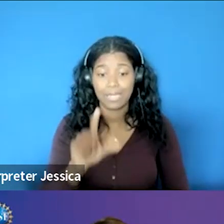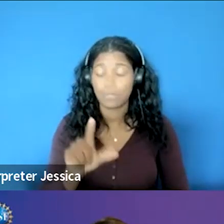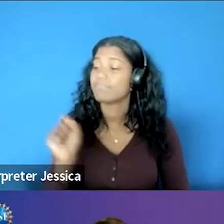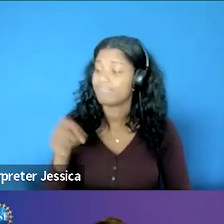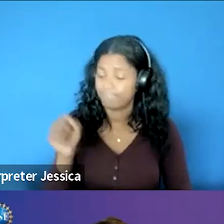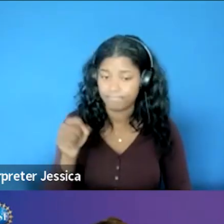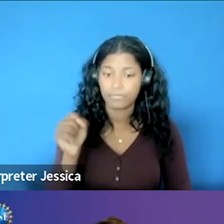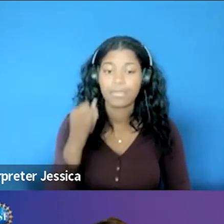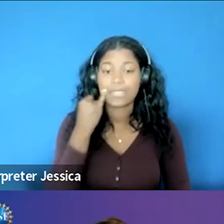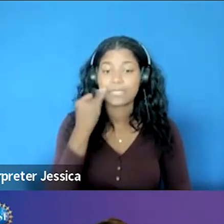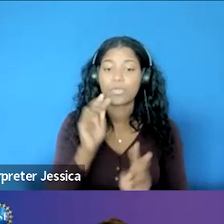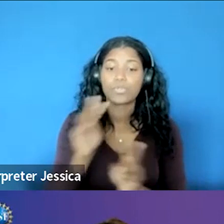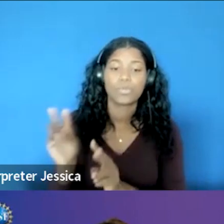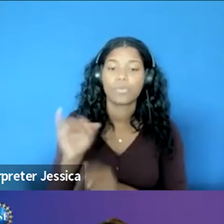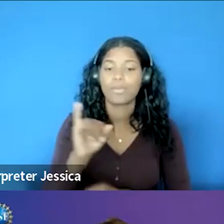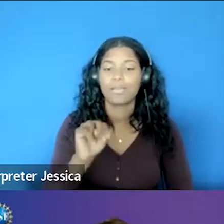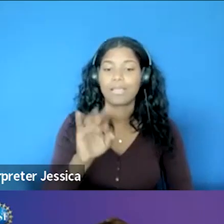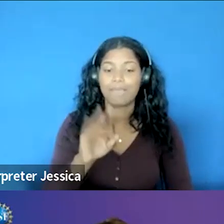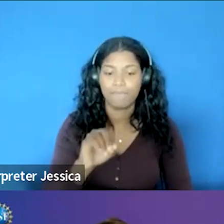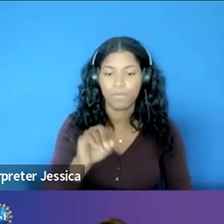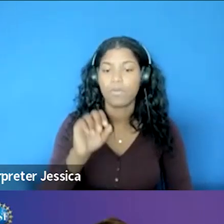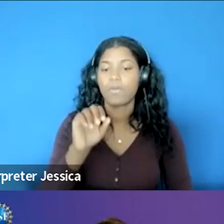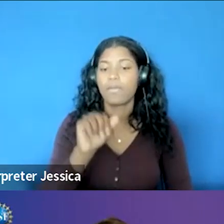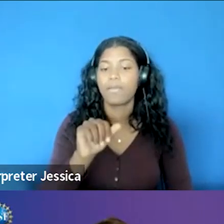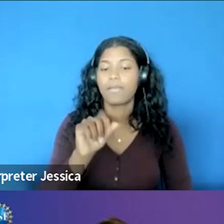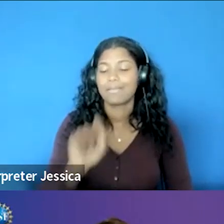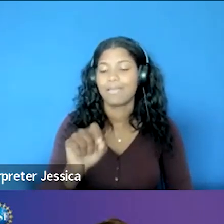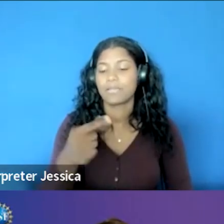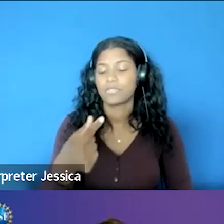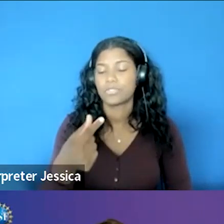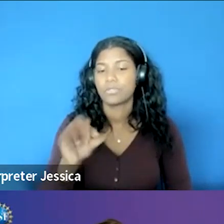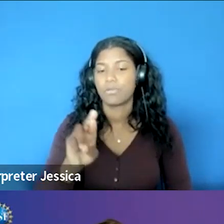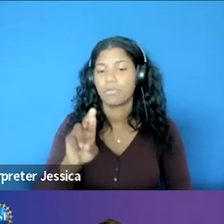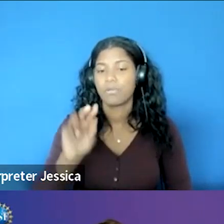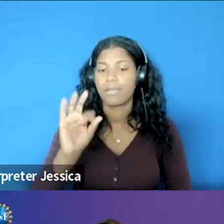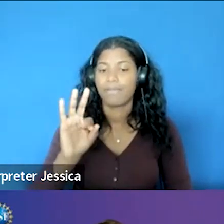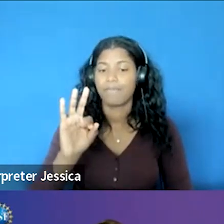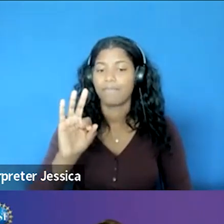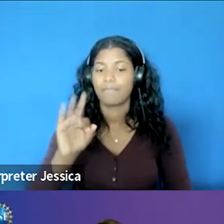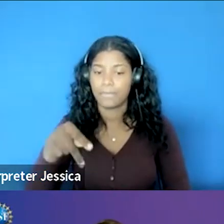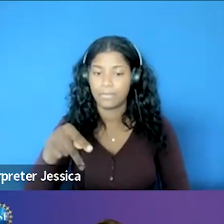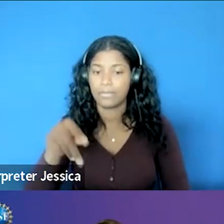to info.grfp.gov you will find a lot of information about the GRFP.